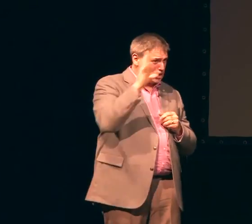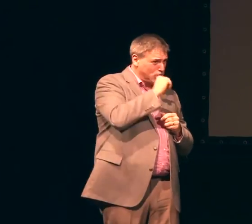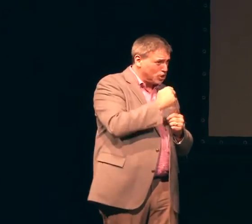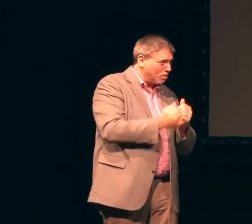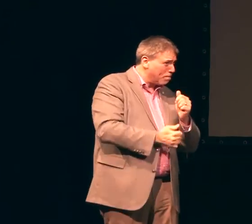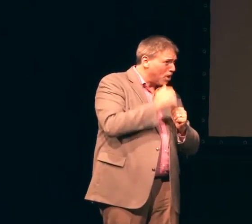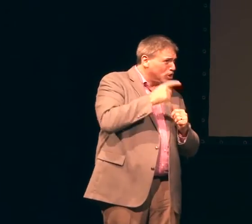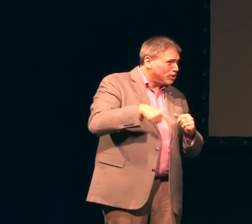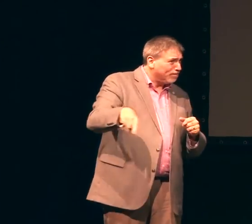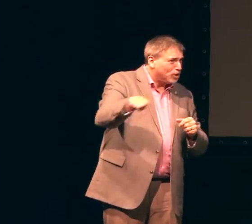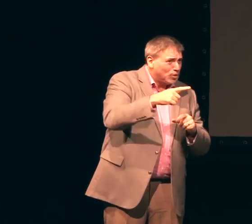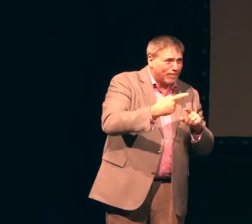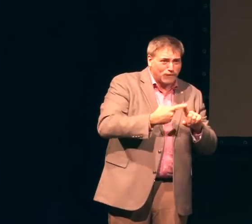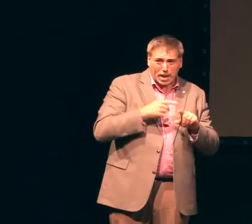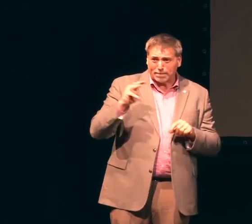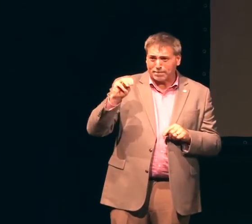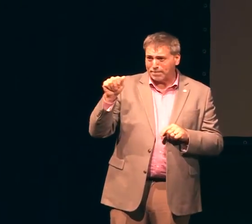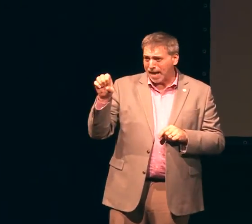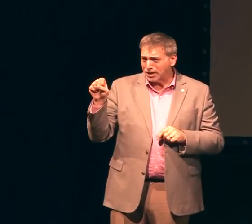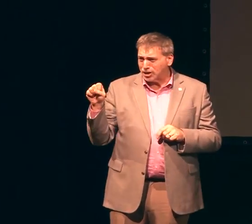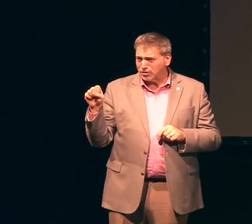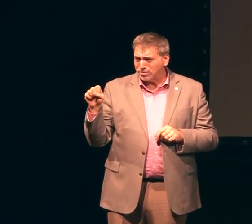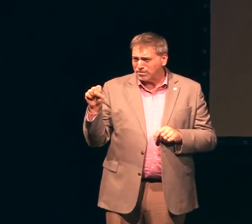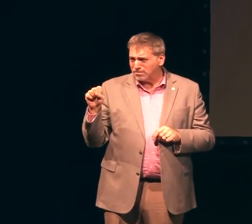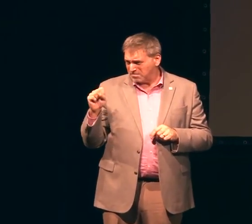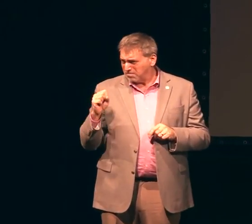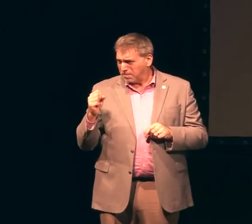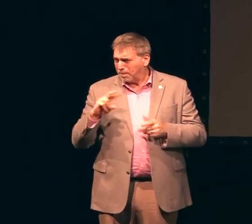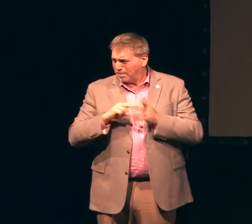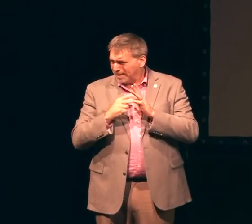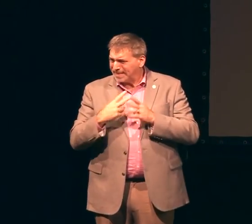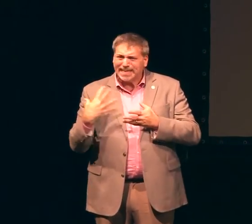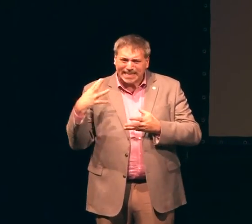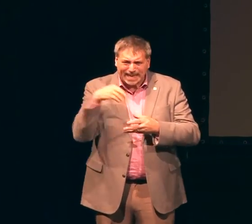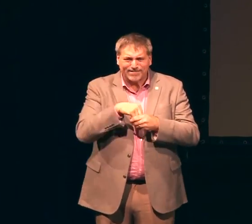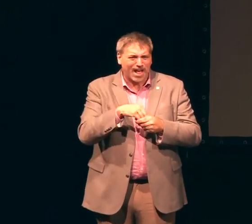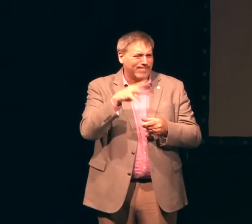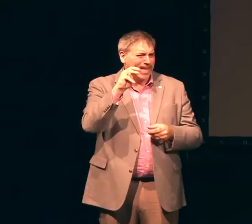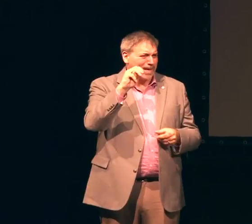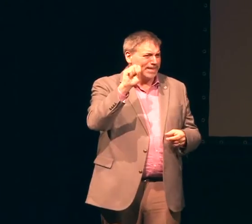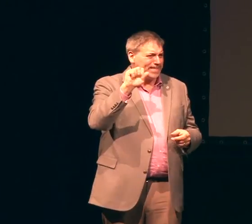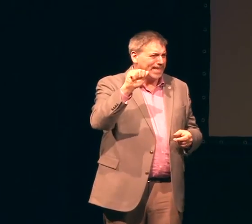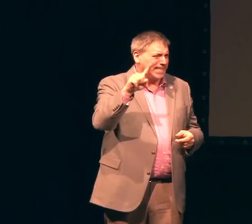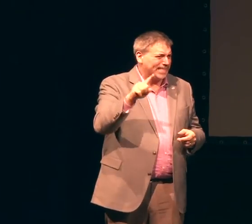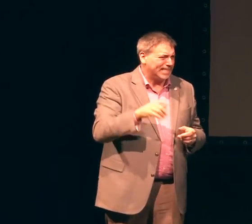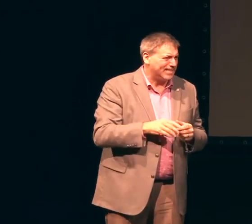must. I'm assuming most of you are from Massachusetts, which means you can get